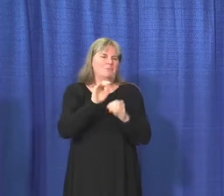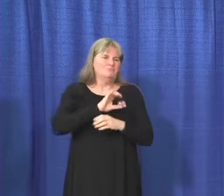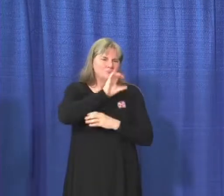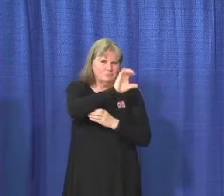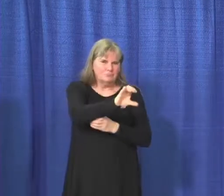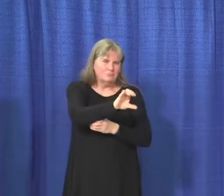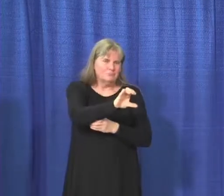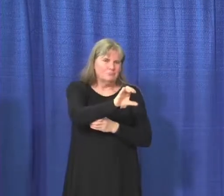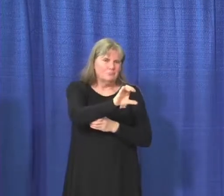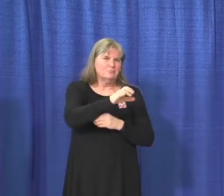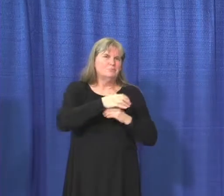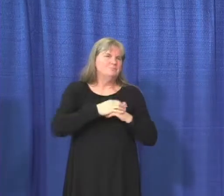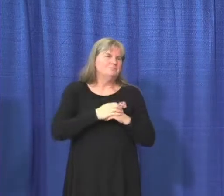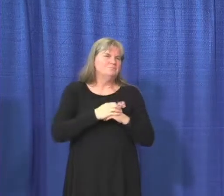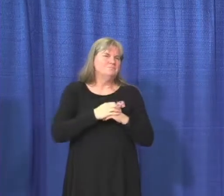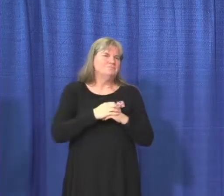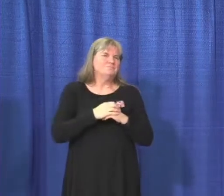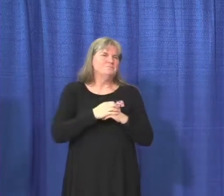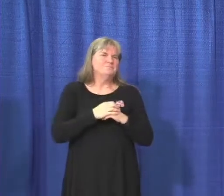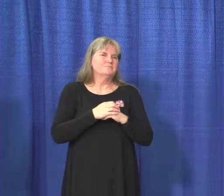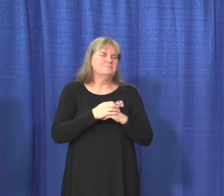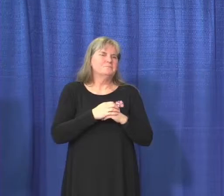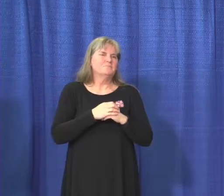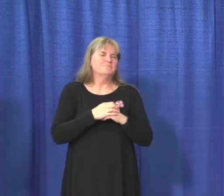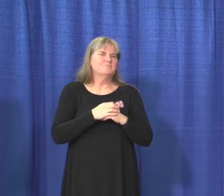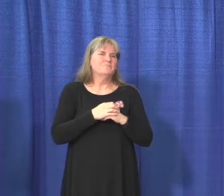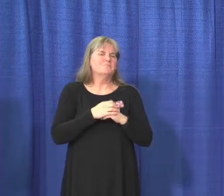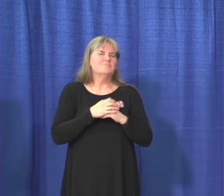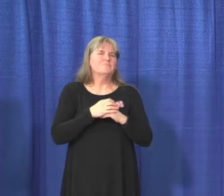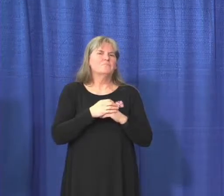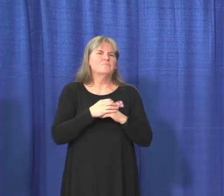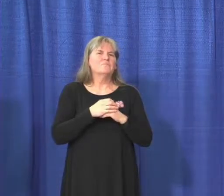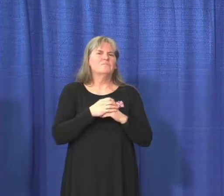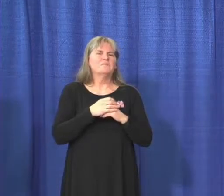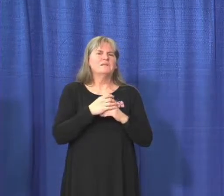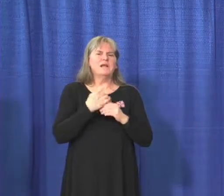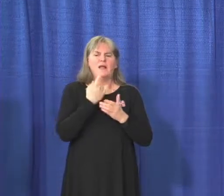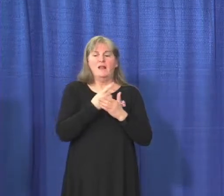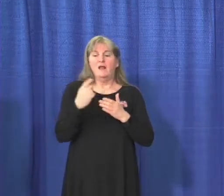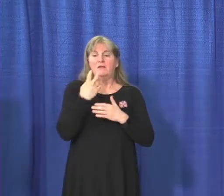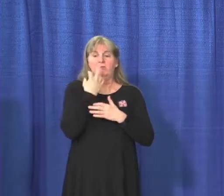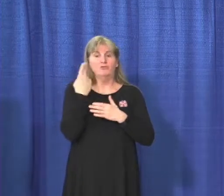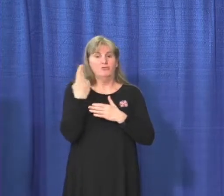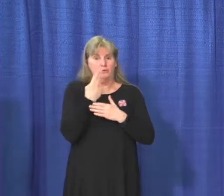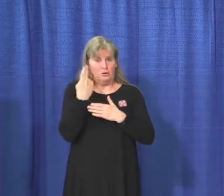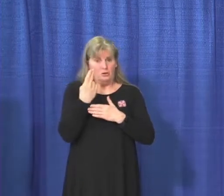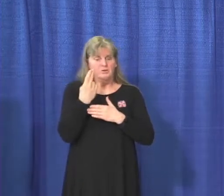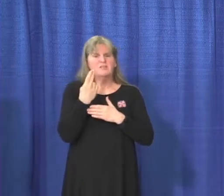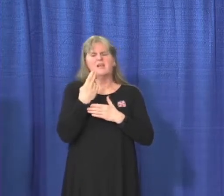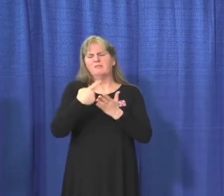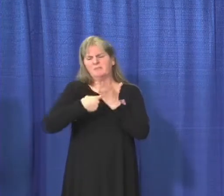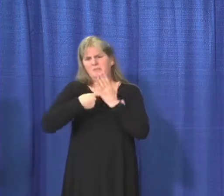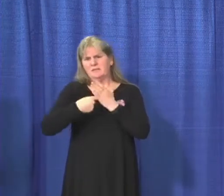legislature last Thursday. I thought it was important to